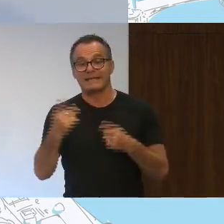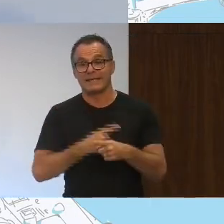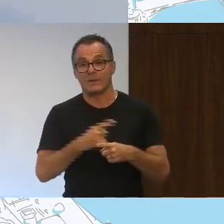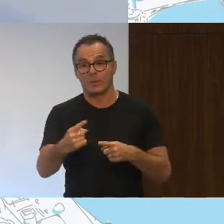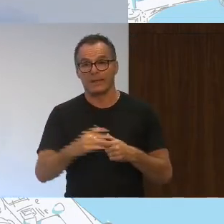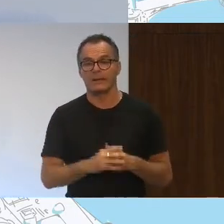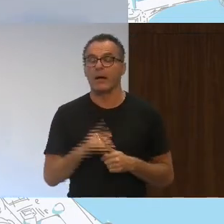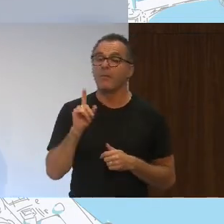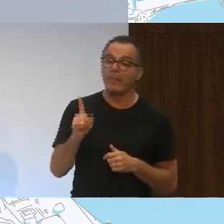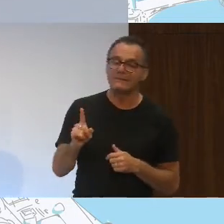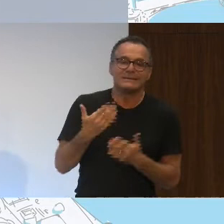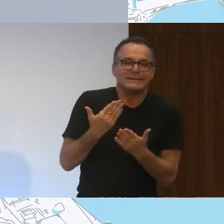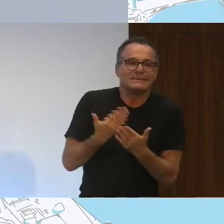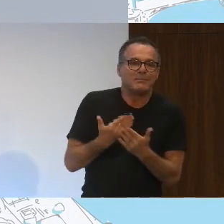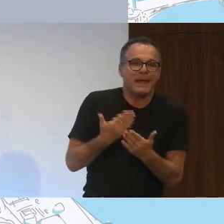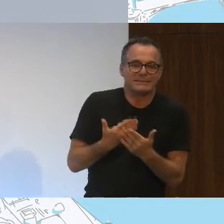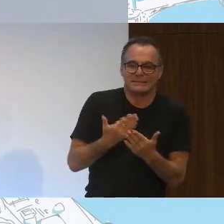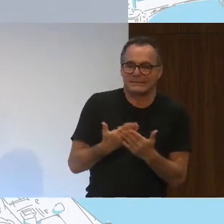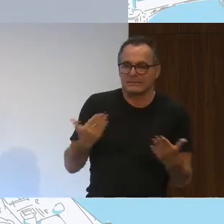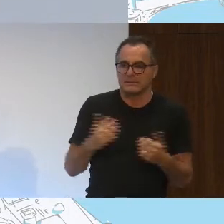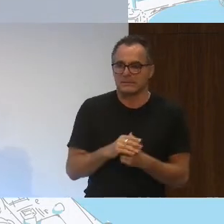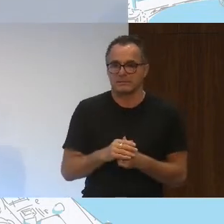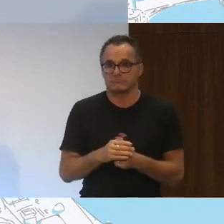But again, it all depends on, you know, are you the kind of person that has